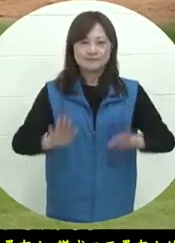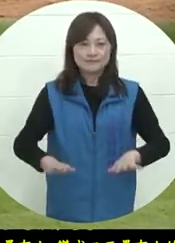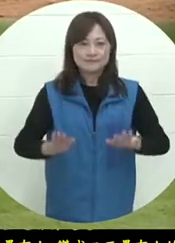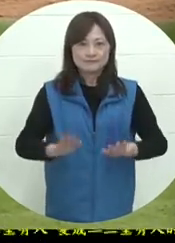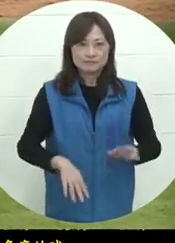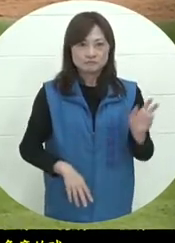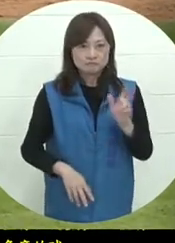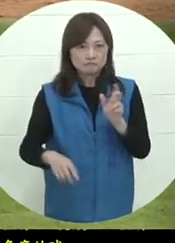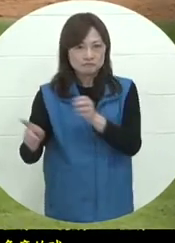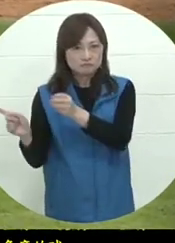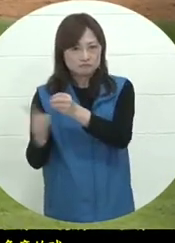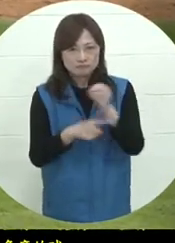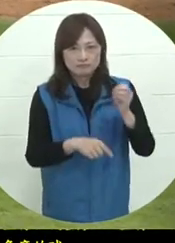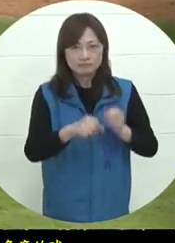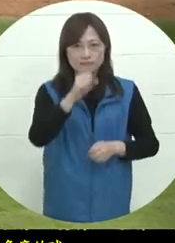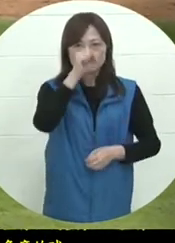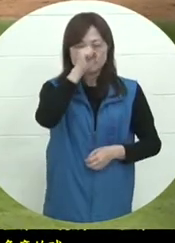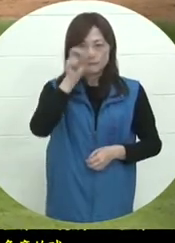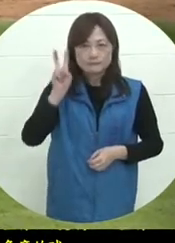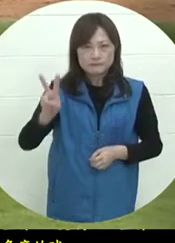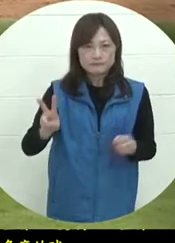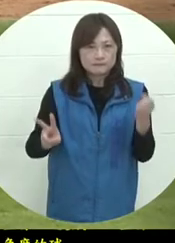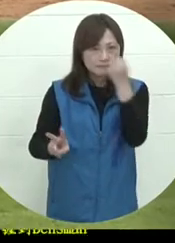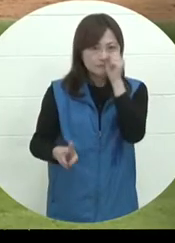the number of balls in the head-tower duel is good or bad. It is the pitcher who maintains the lead.